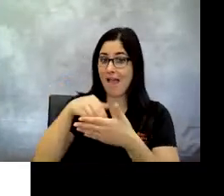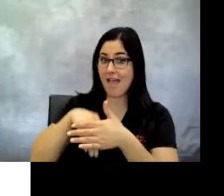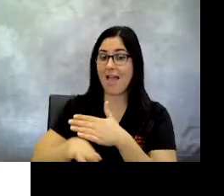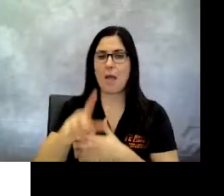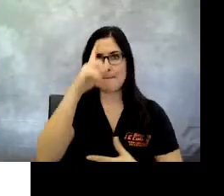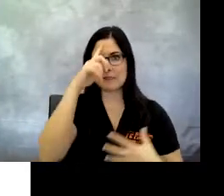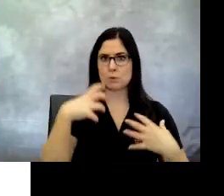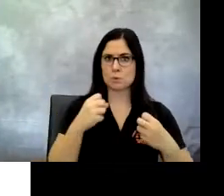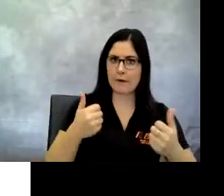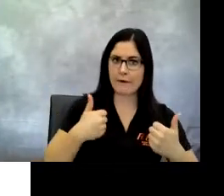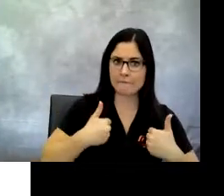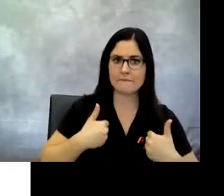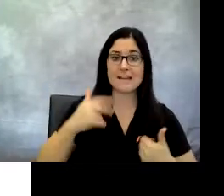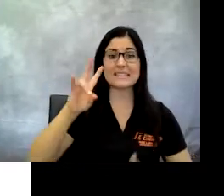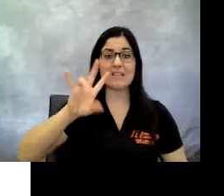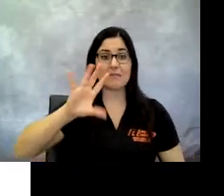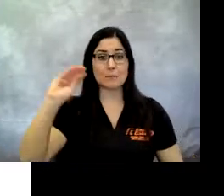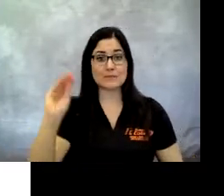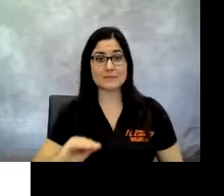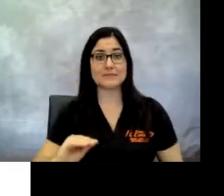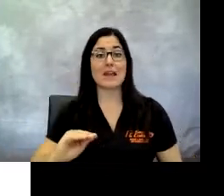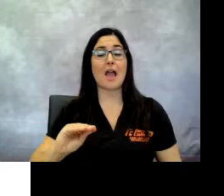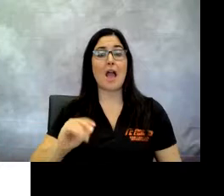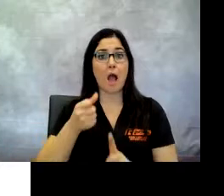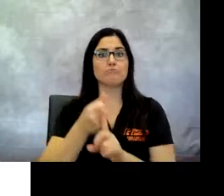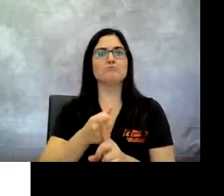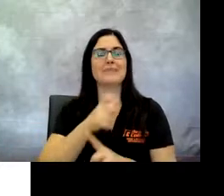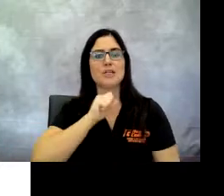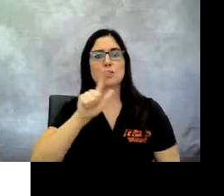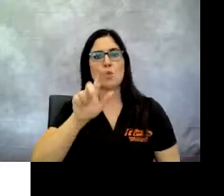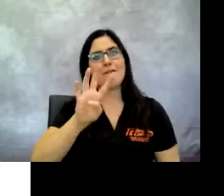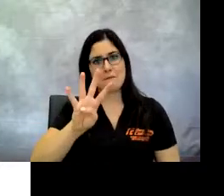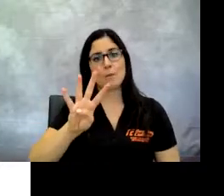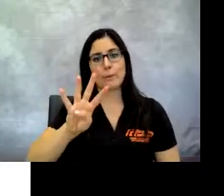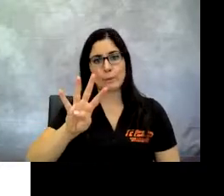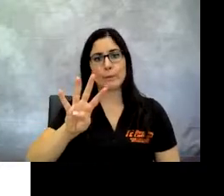But then 75% begin by age 24 years old, so they may have come in